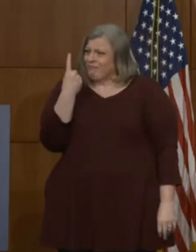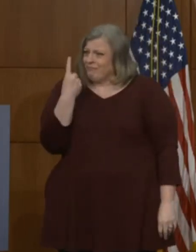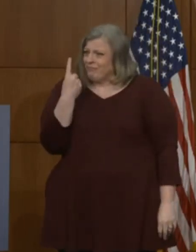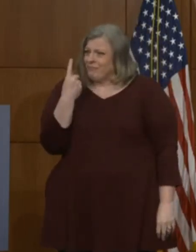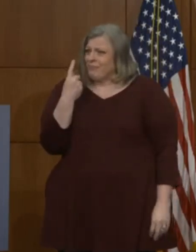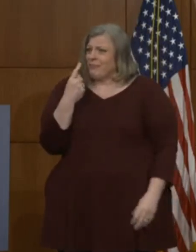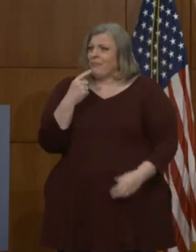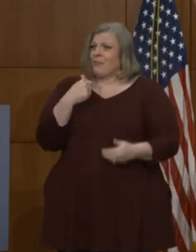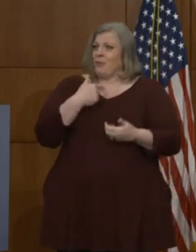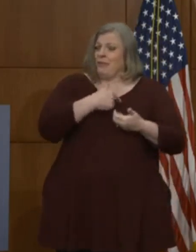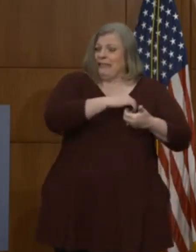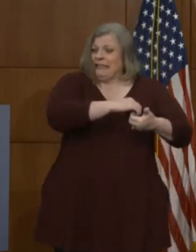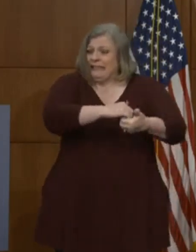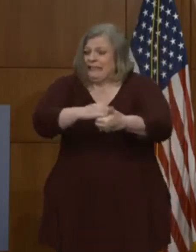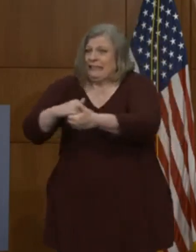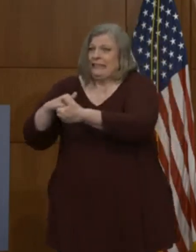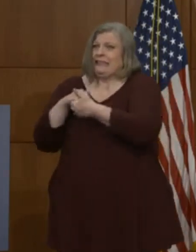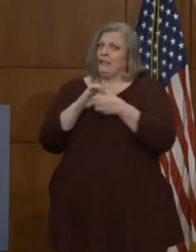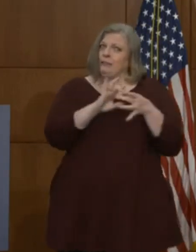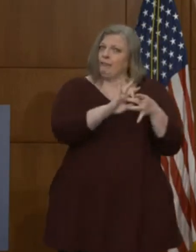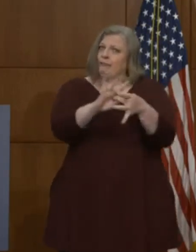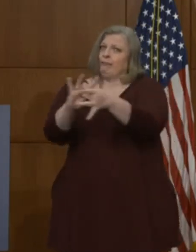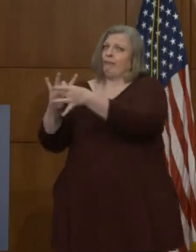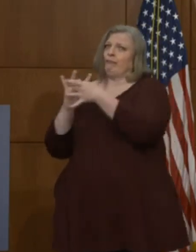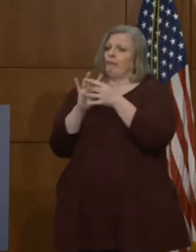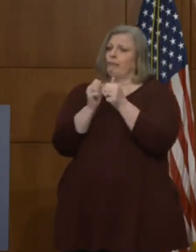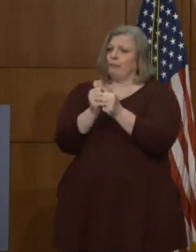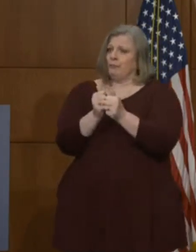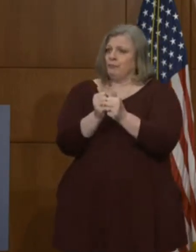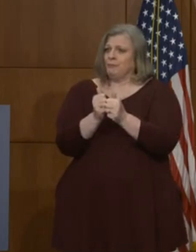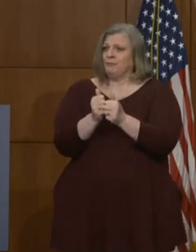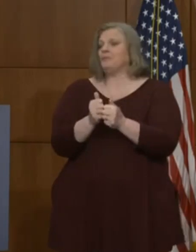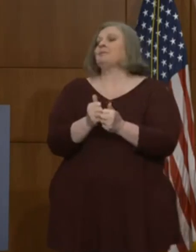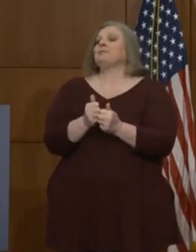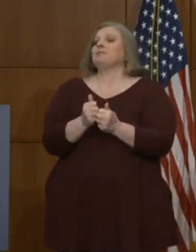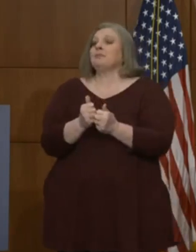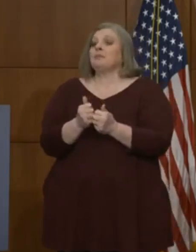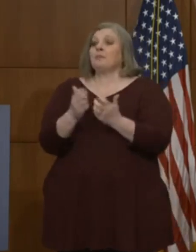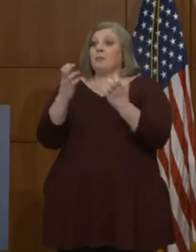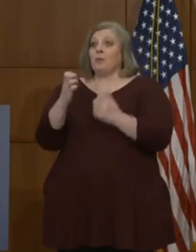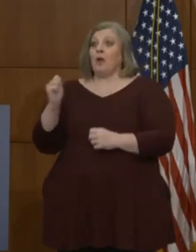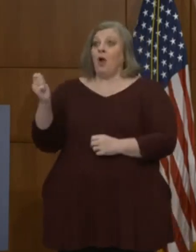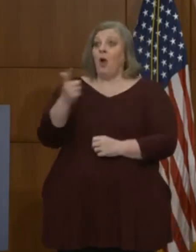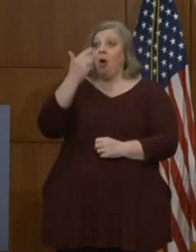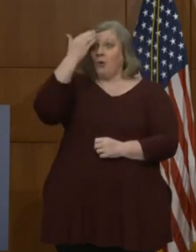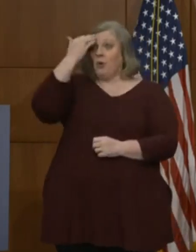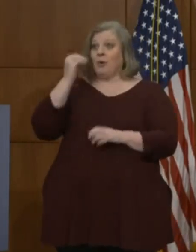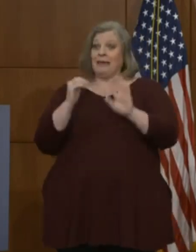PROTECT THEIR FAMILIES. I HEAR YOU. WE’RE ALL IN THIS TOGETHER. YOU. WE’RE ALL IN THIS TOGETHER. I WANT EVERYONE TO KNOW THE